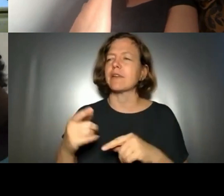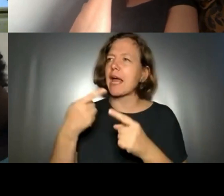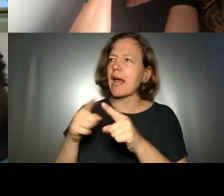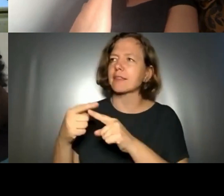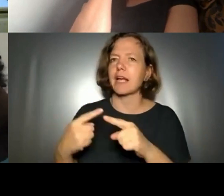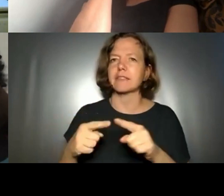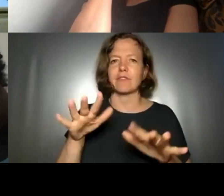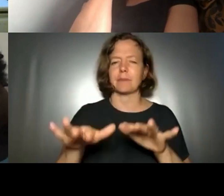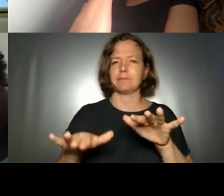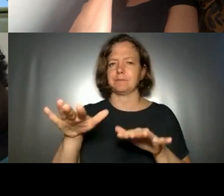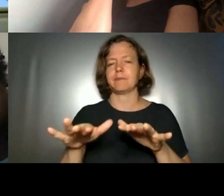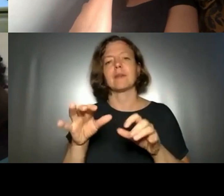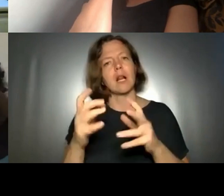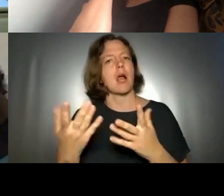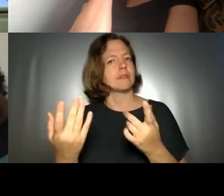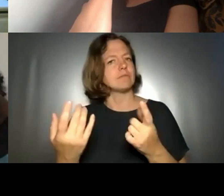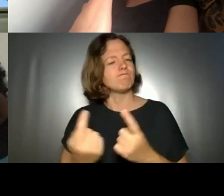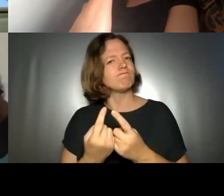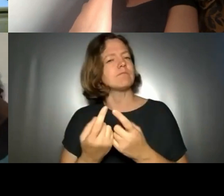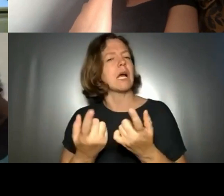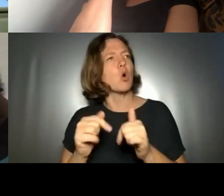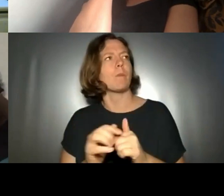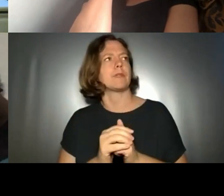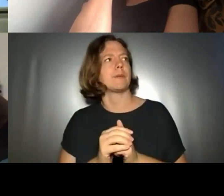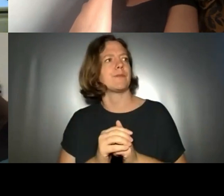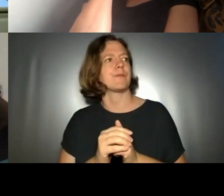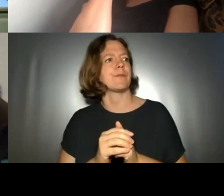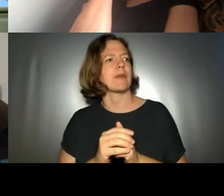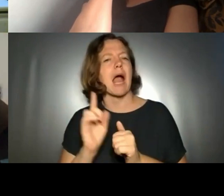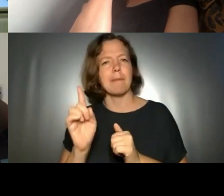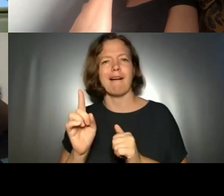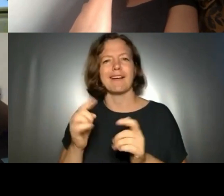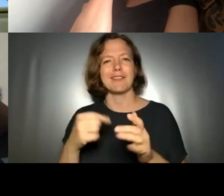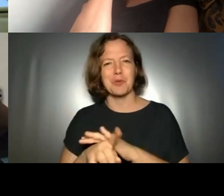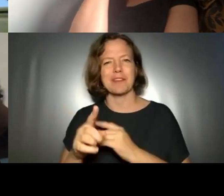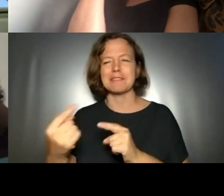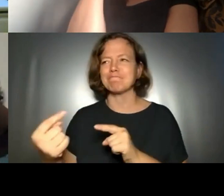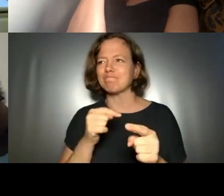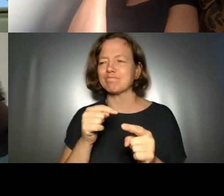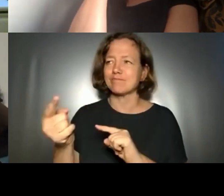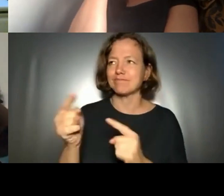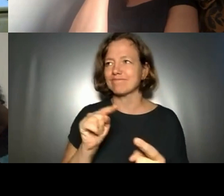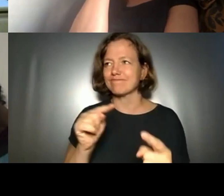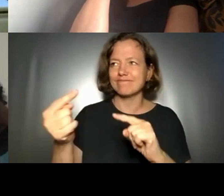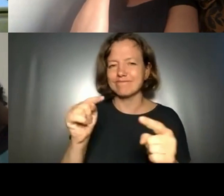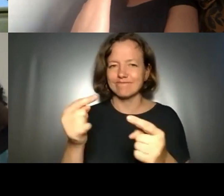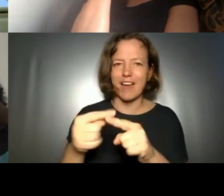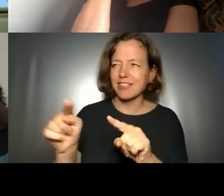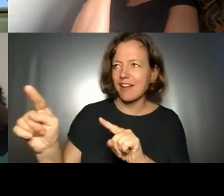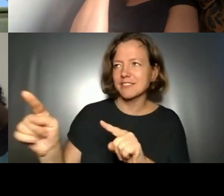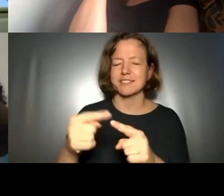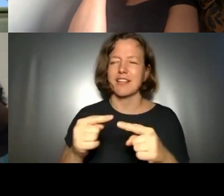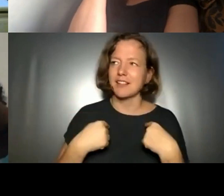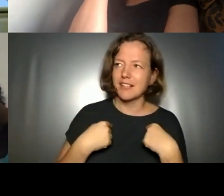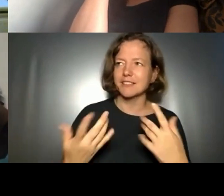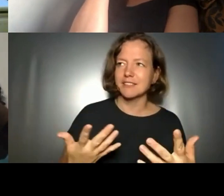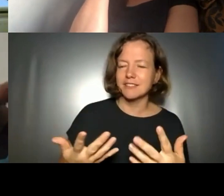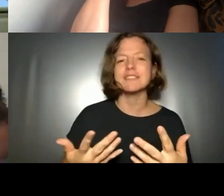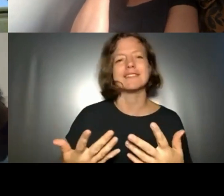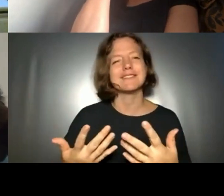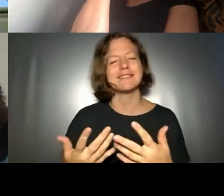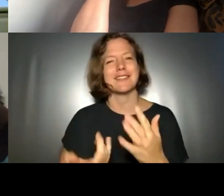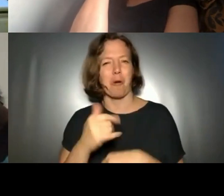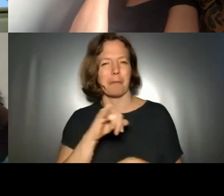And it also... Like that is where things get interesting, you know. We bring this up, we talk about these differences